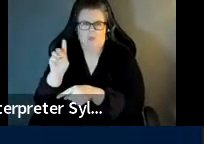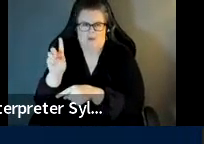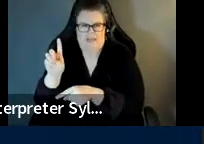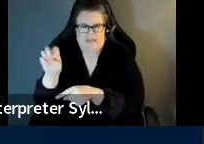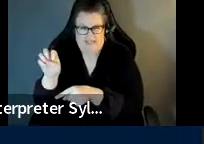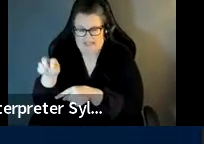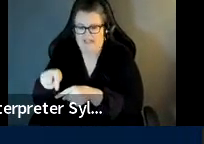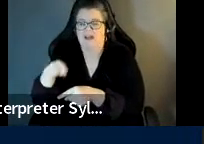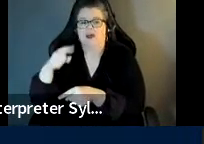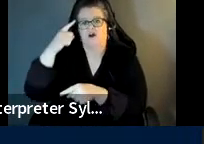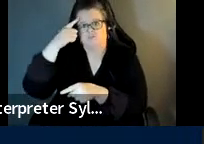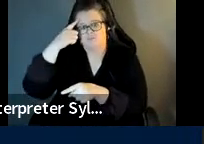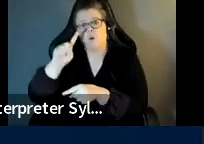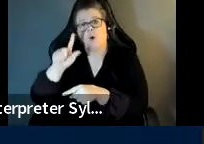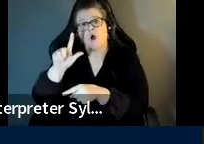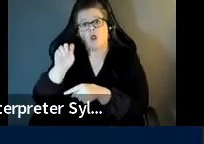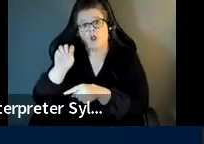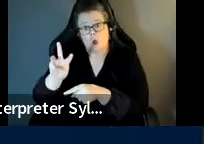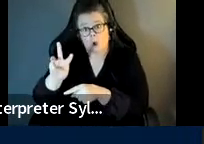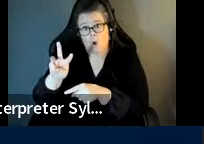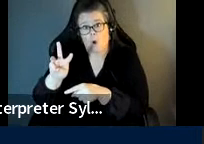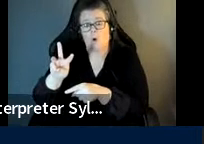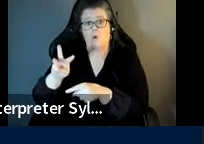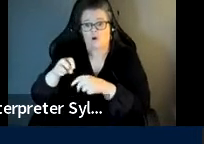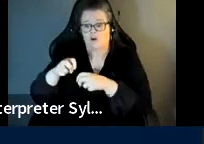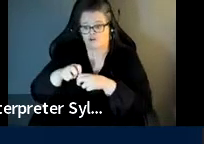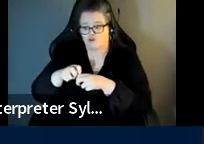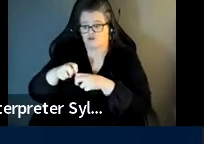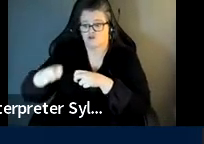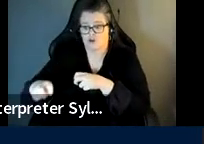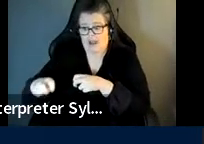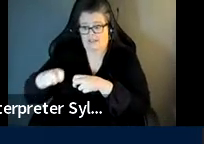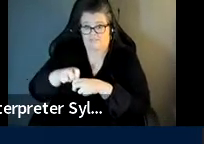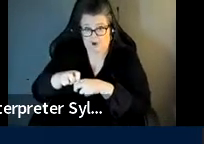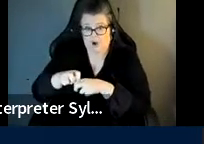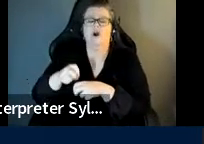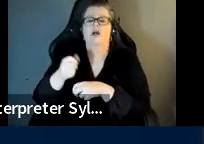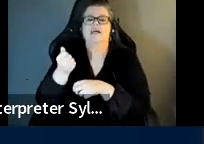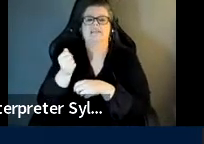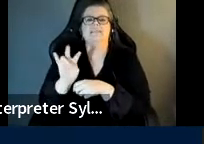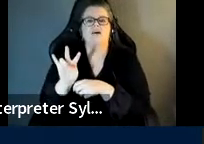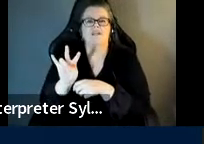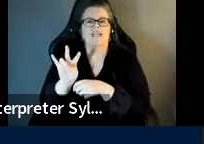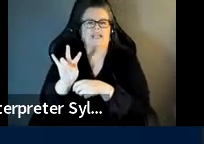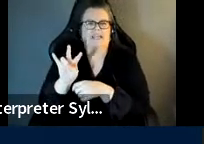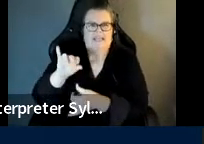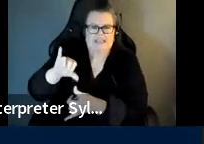17 inches. So that's kind of what we're looking for to kind of gain information in this informational